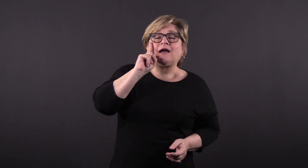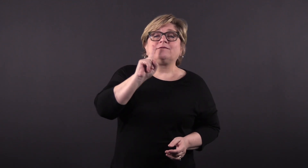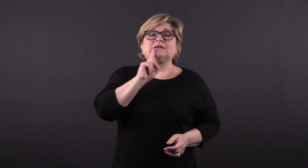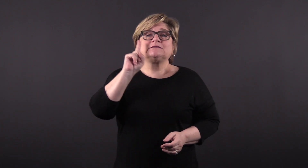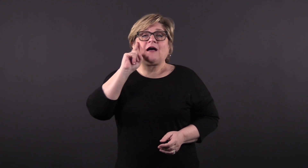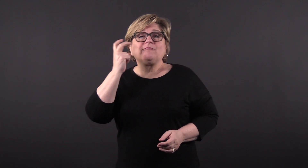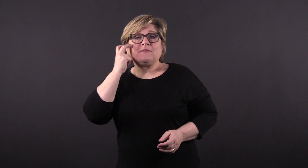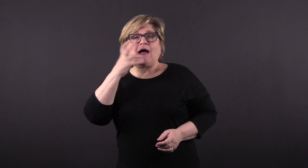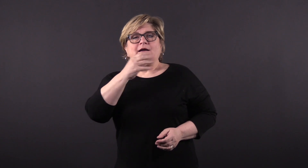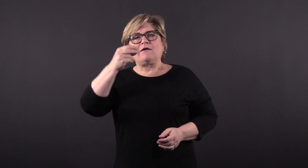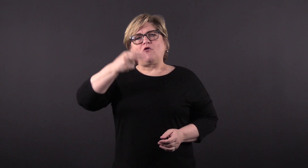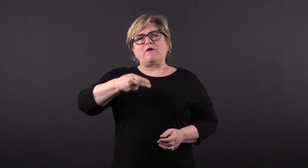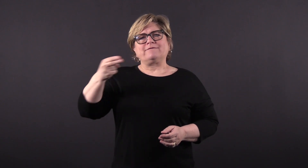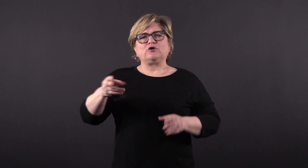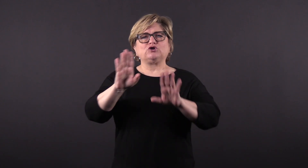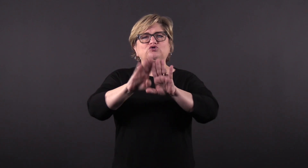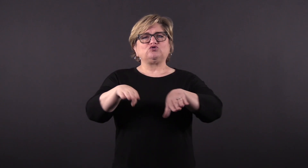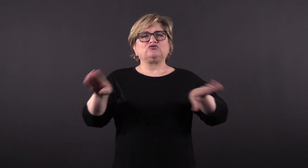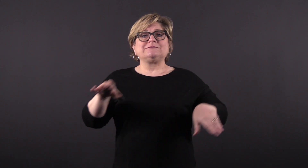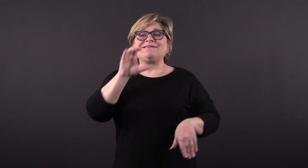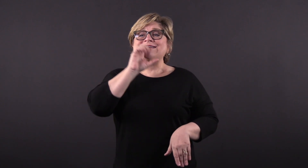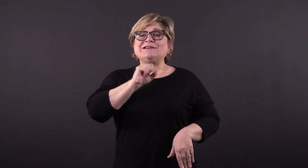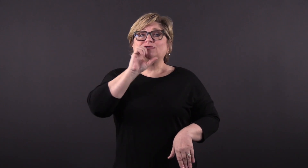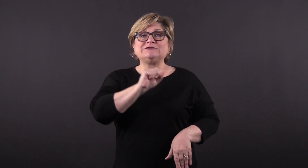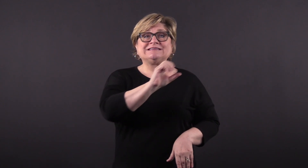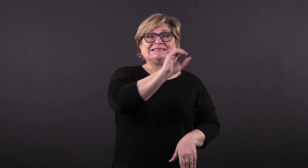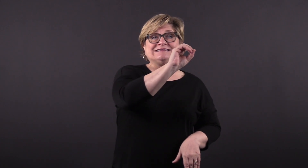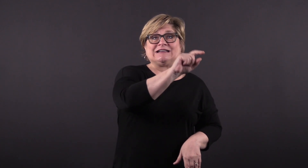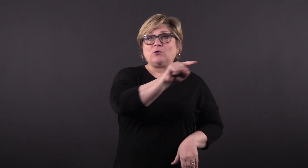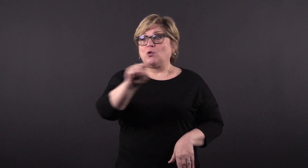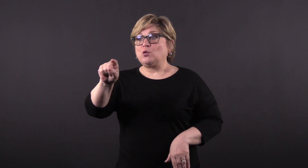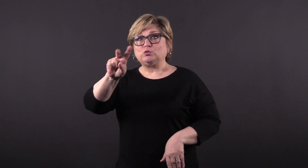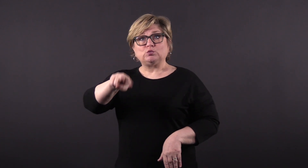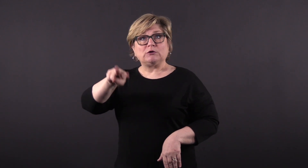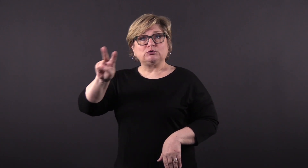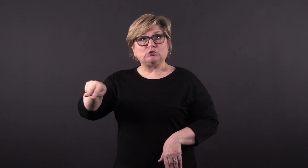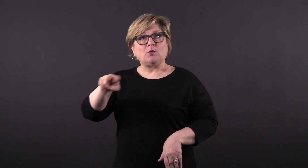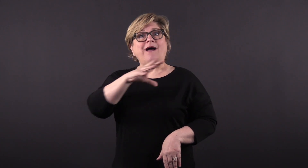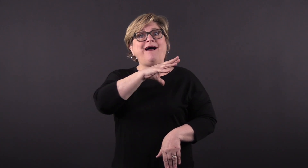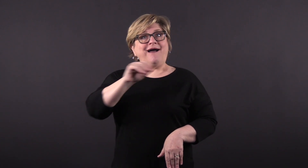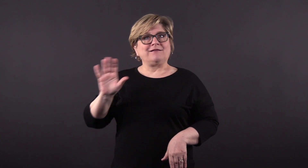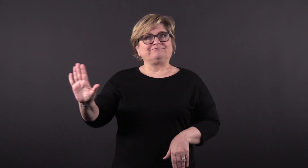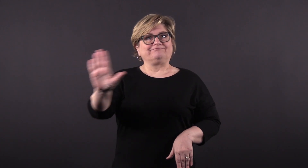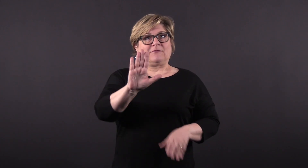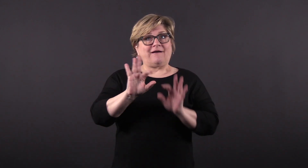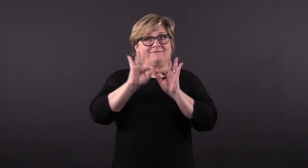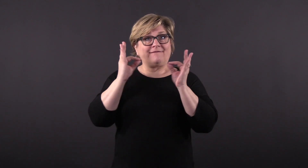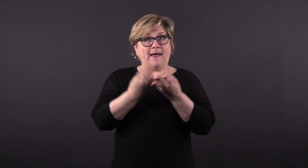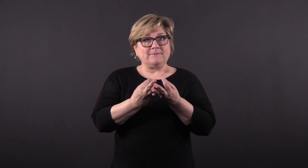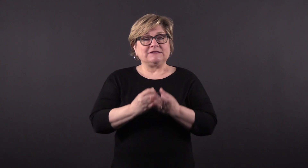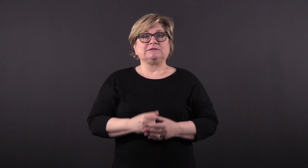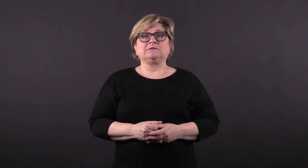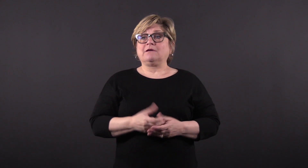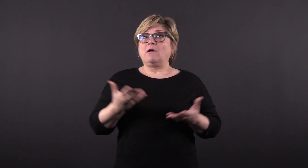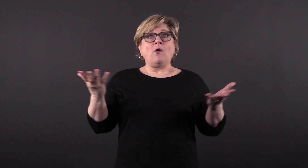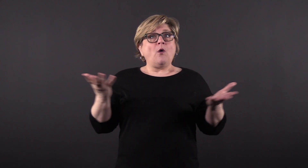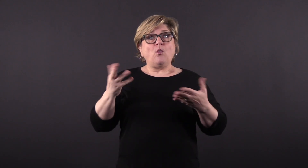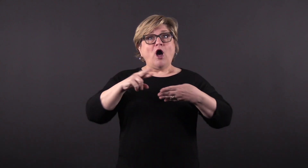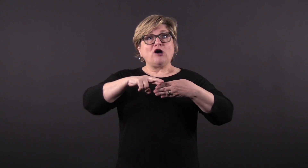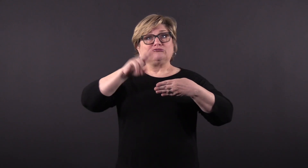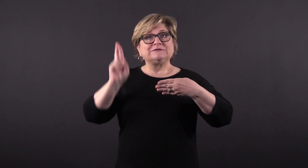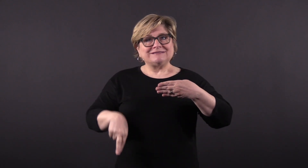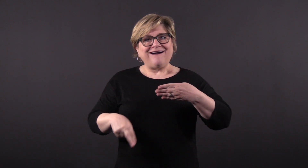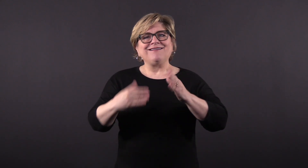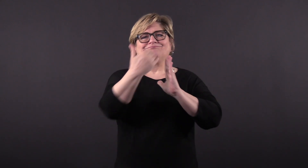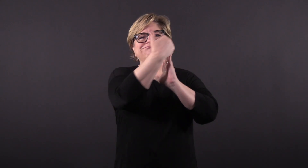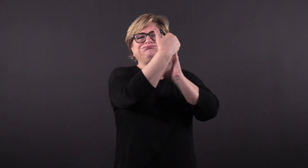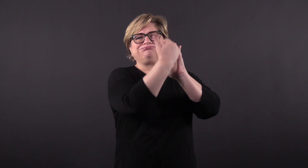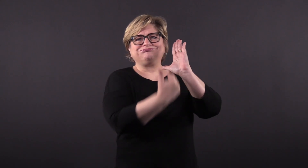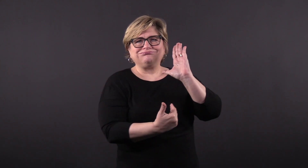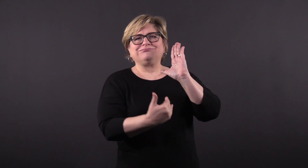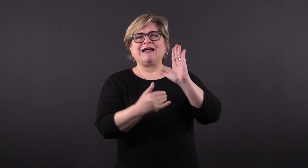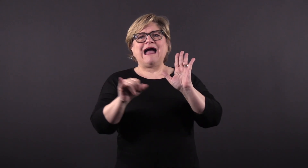deafblind and hard of hearing children ages 0-22 and their families. This resulted in a list of